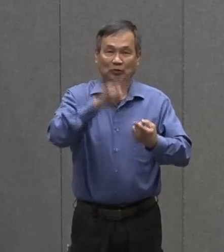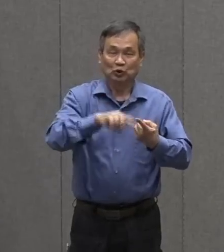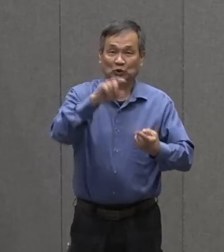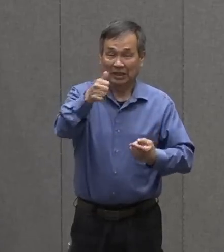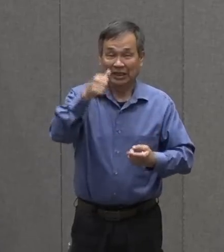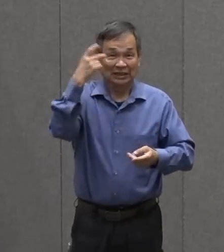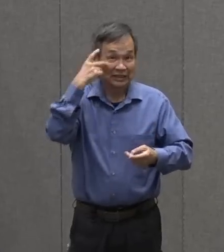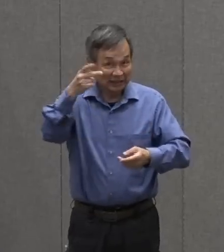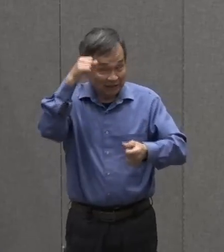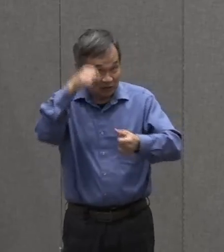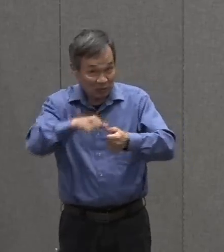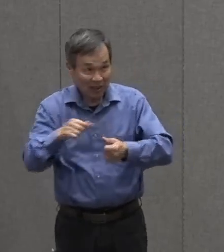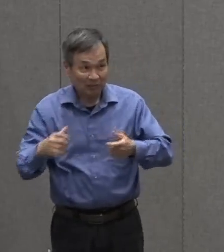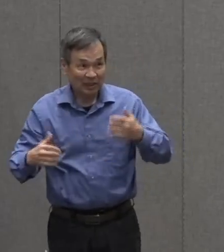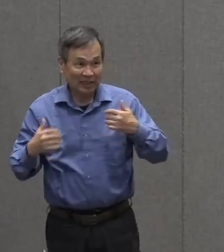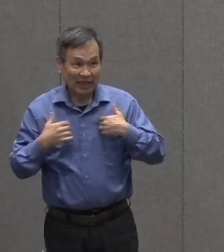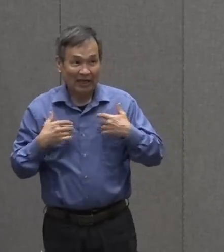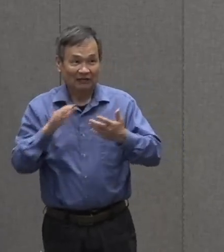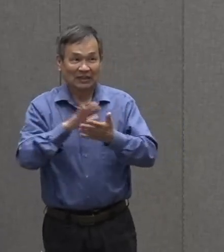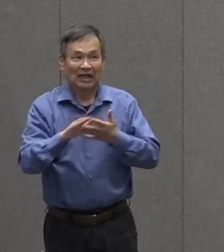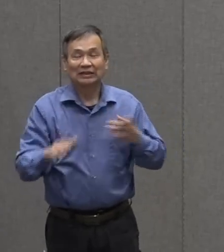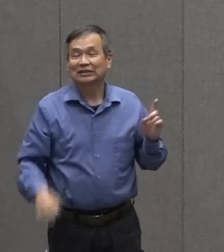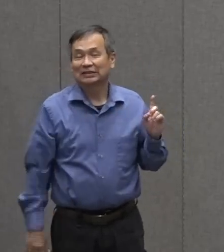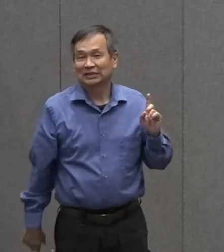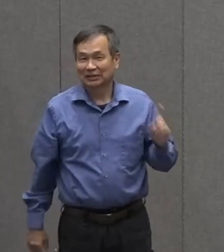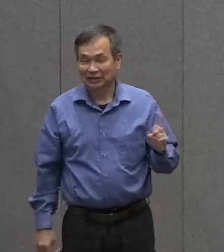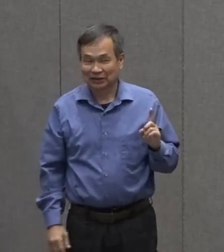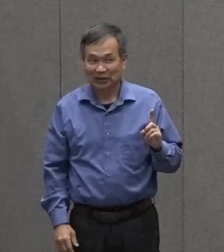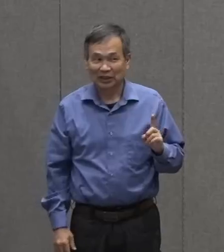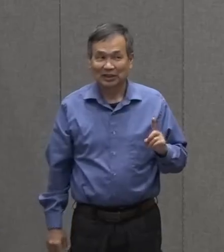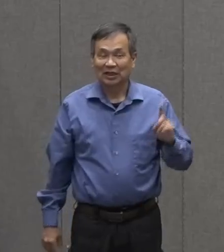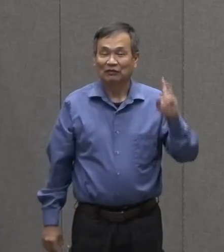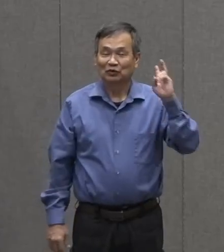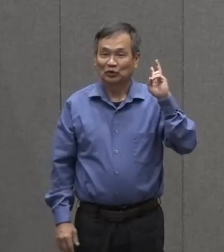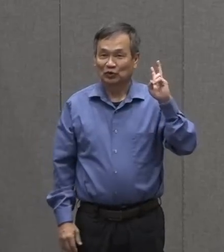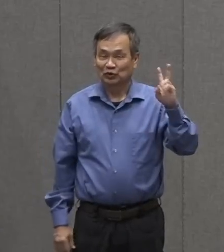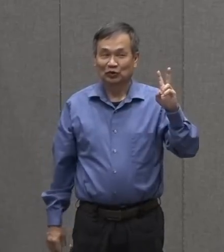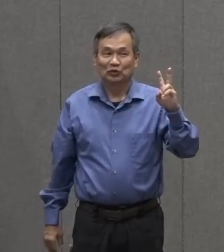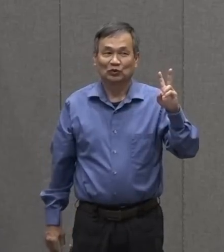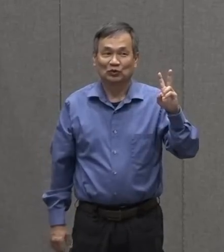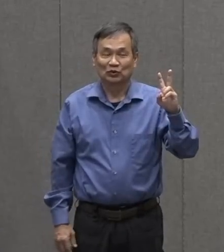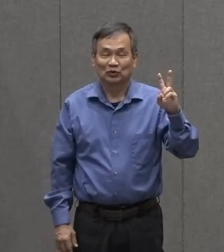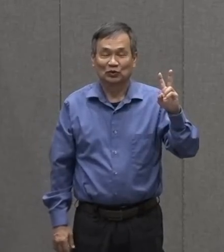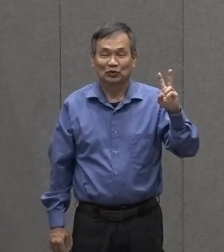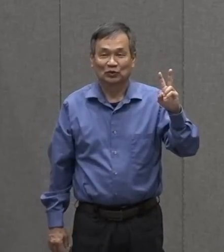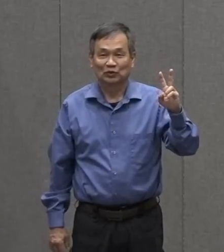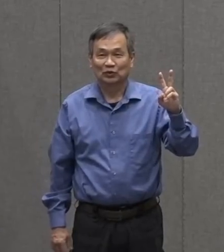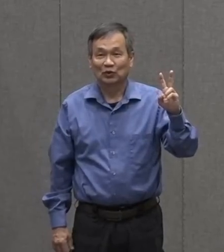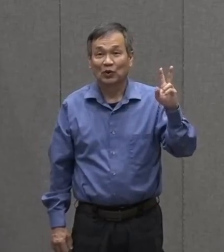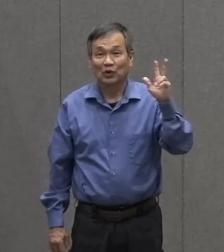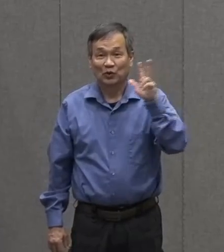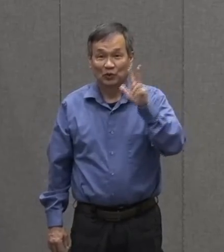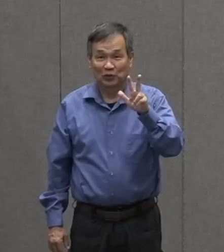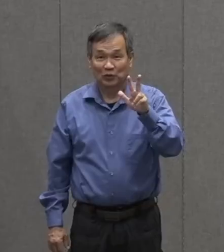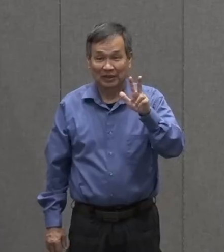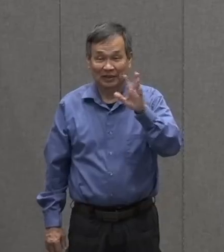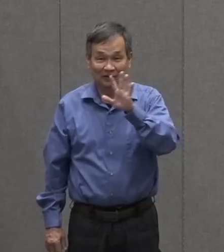And we also have a nice little hint. So we have the two, three, five, seven, not nine.